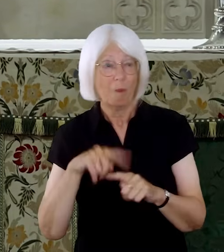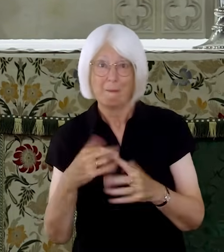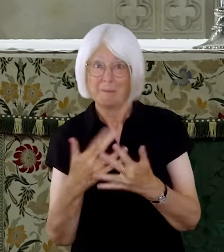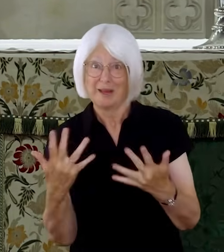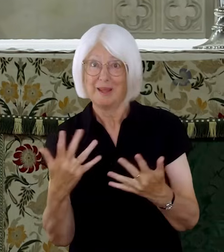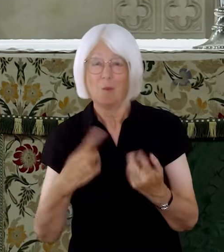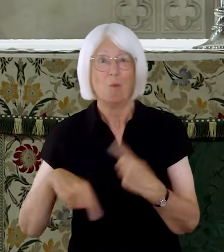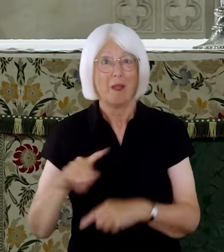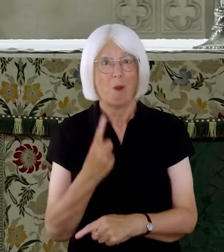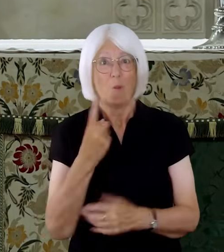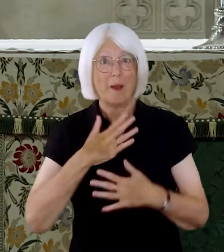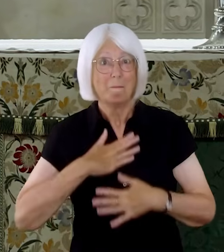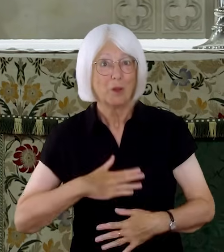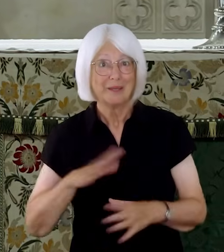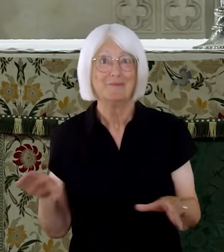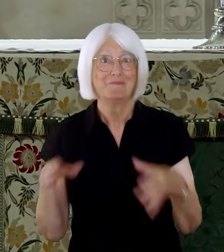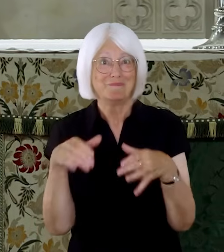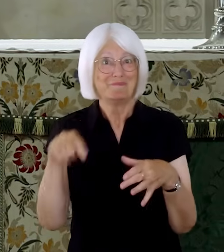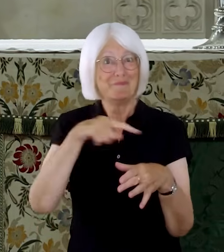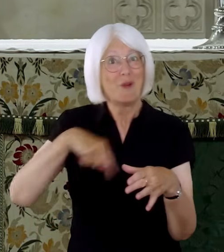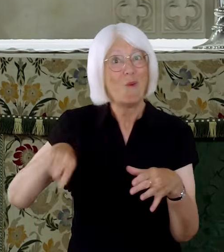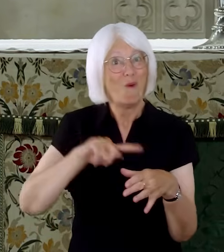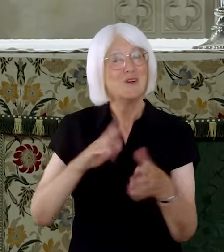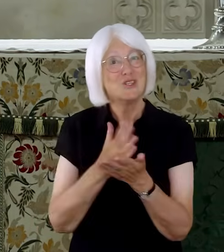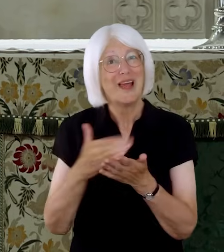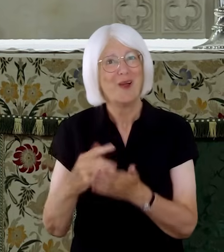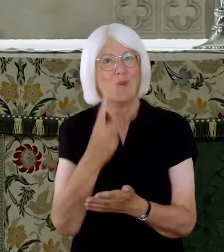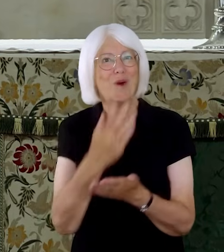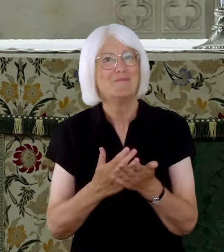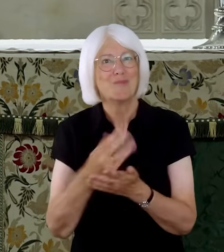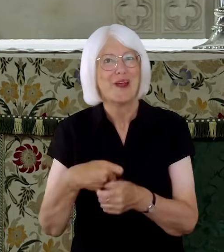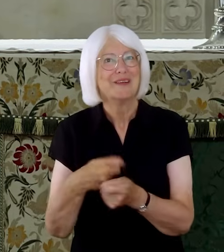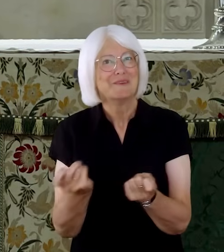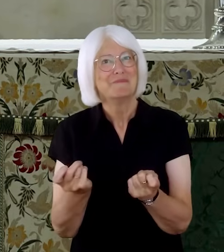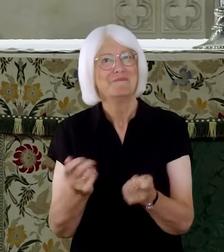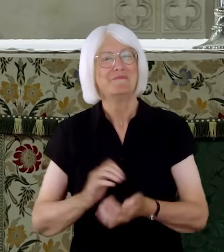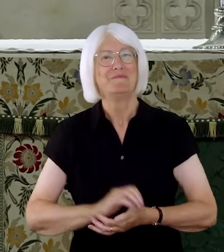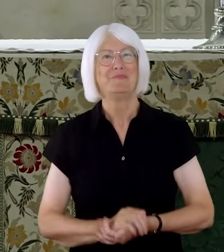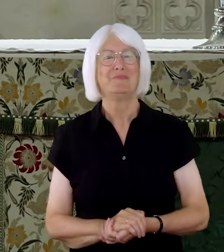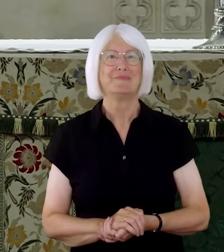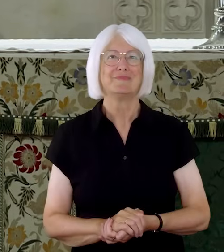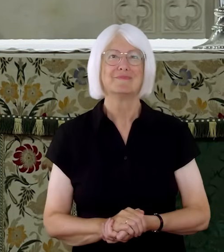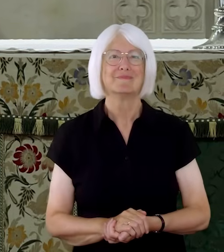Though we are many, we are one body because we all share in one bread.